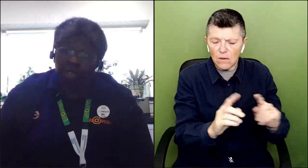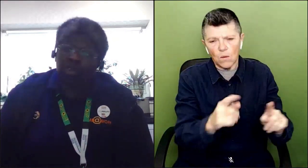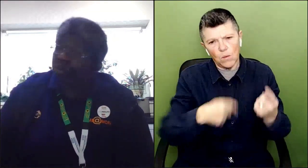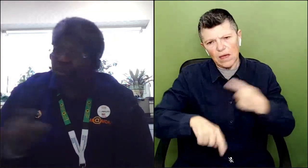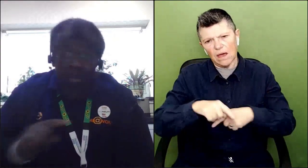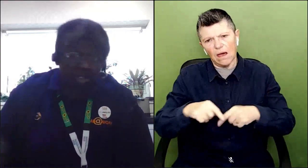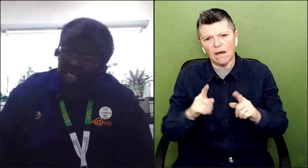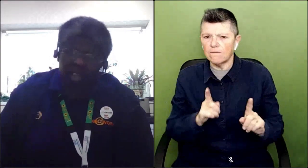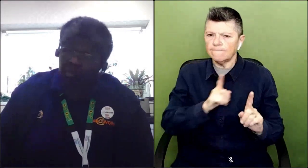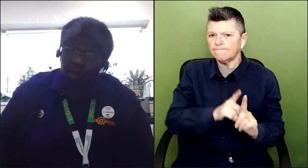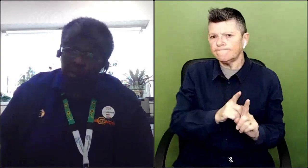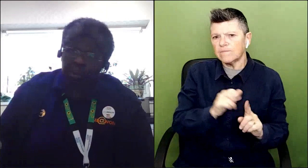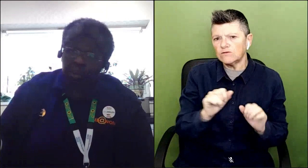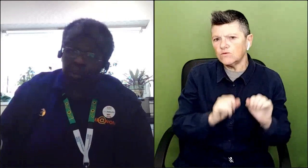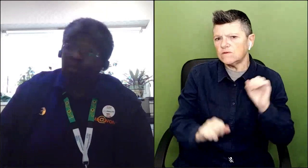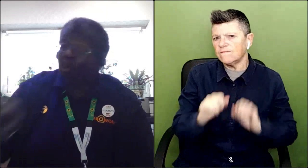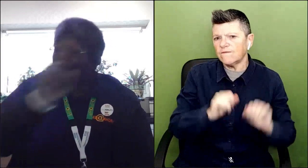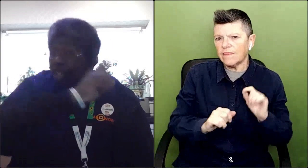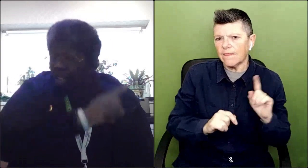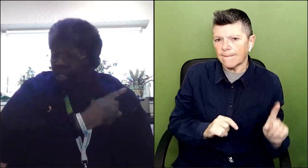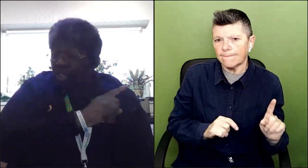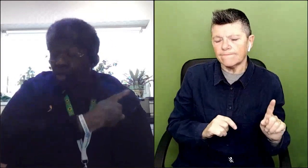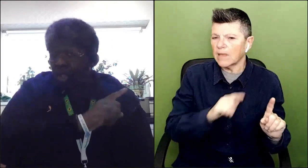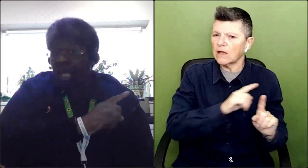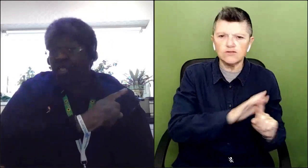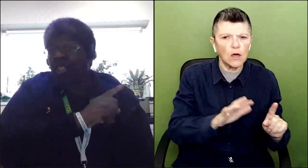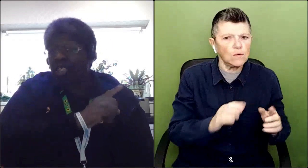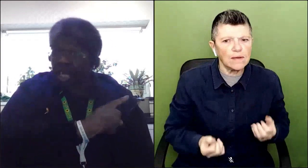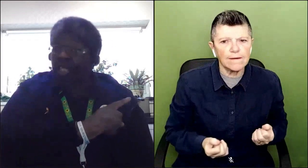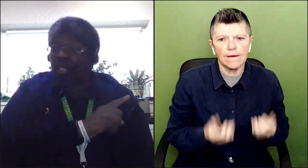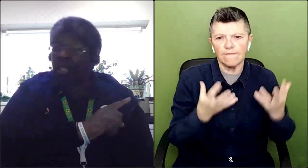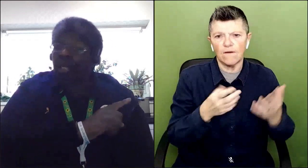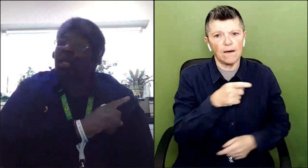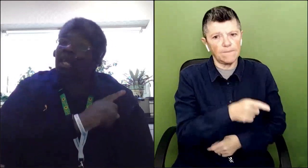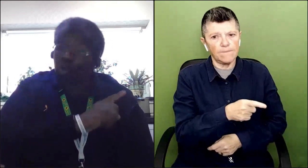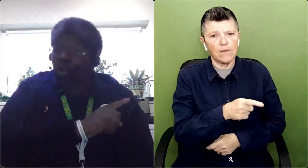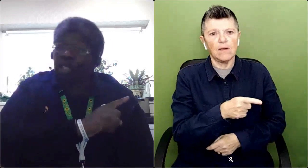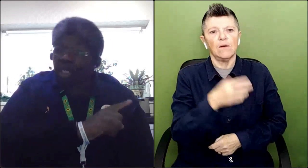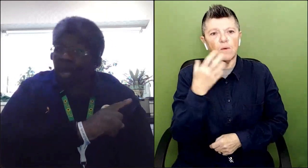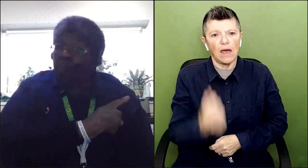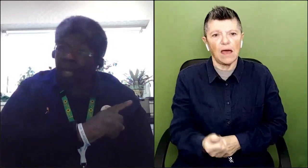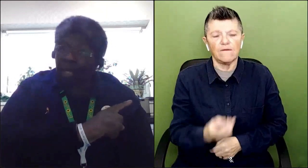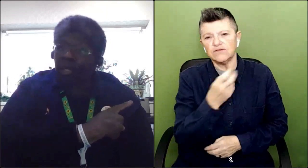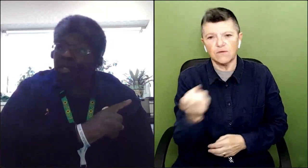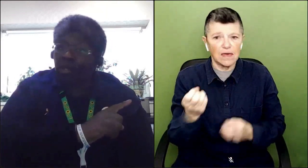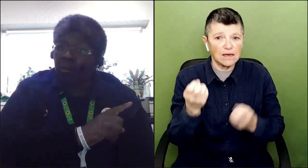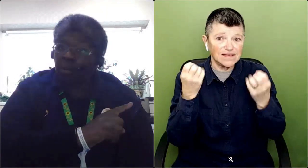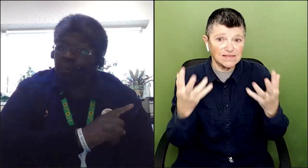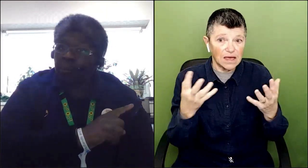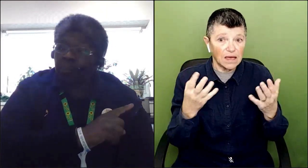them, to encourage them not to give up. We've got the 2010 Equality Act backing us up.